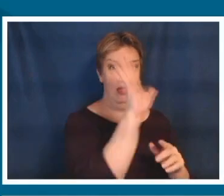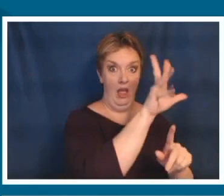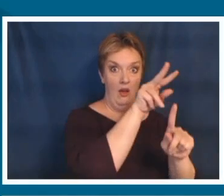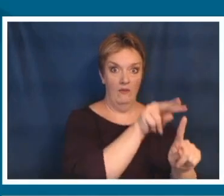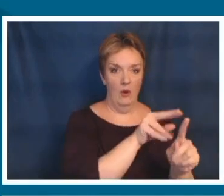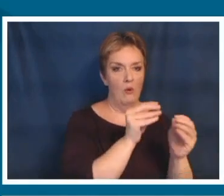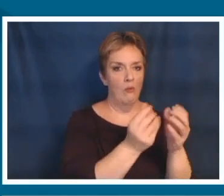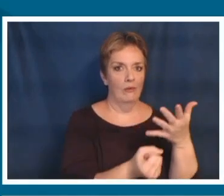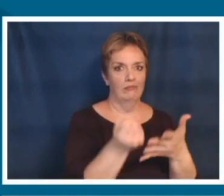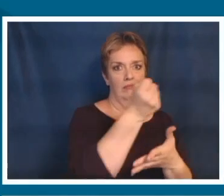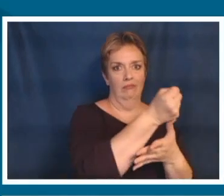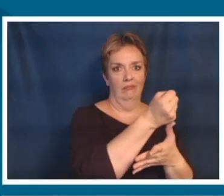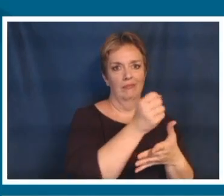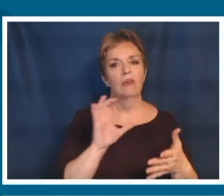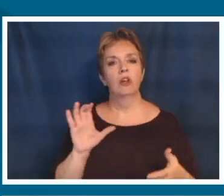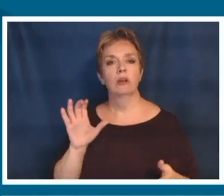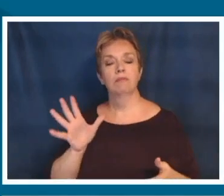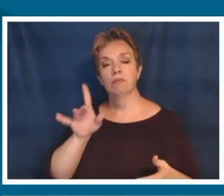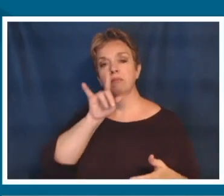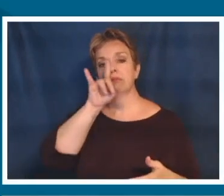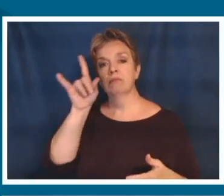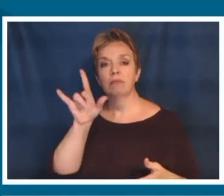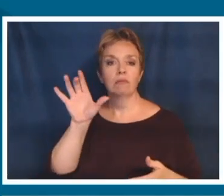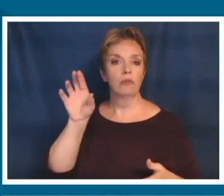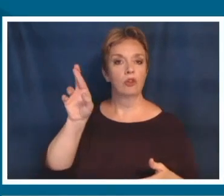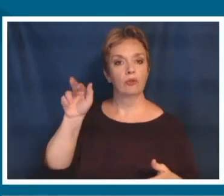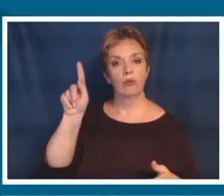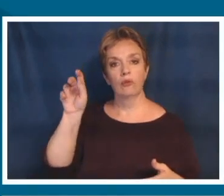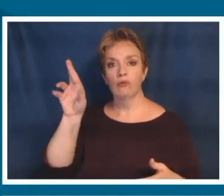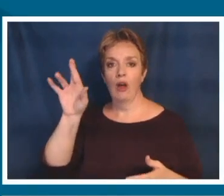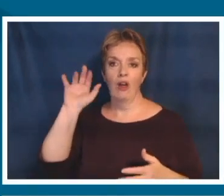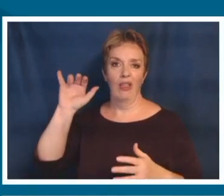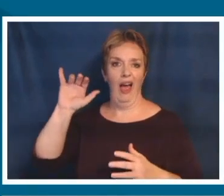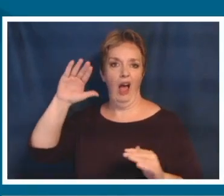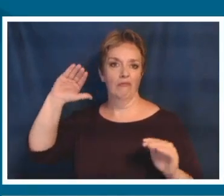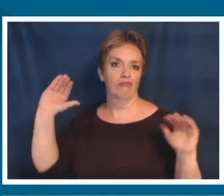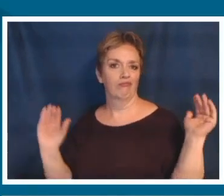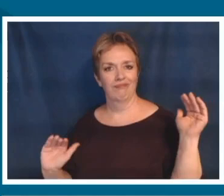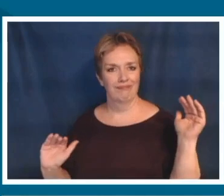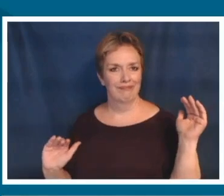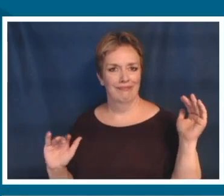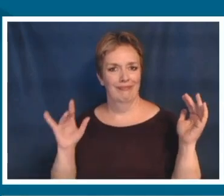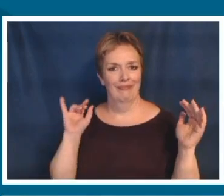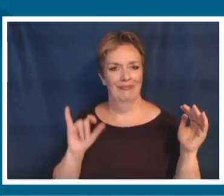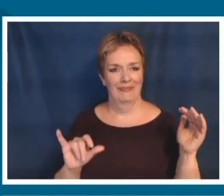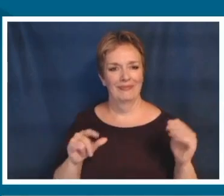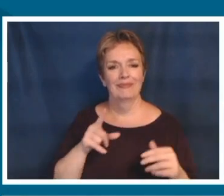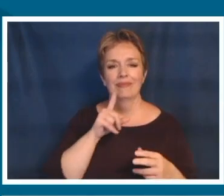whatever um this is just a really quick